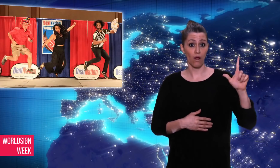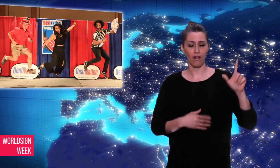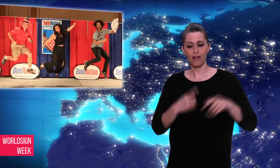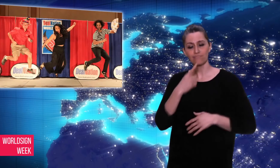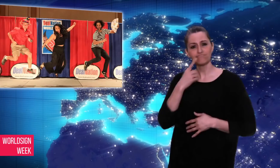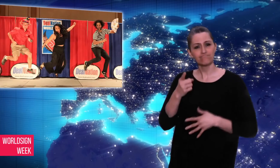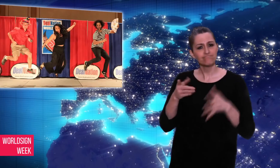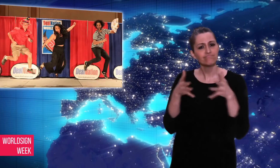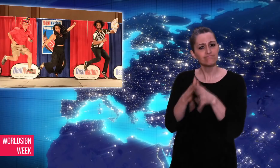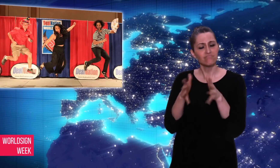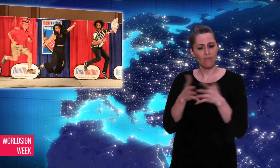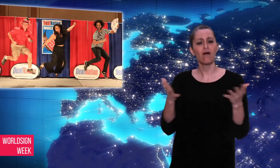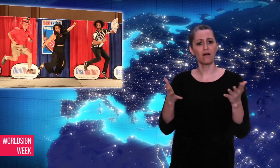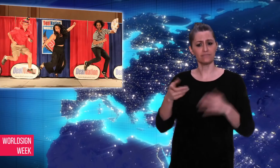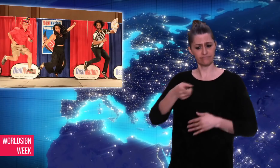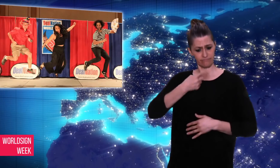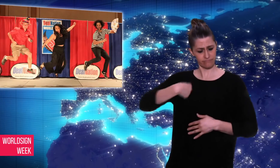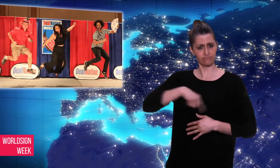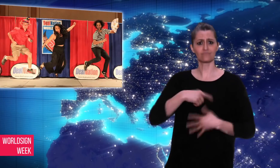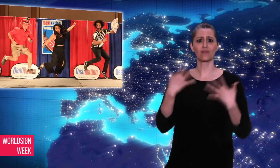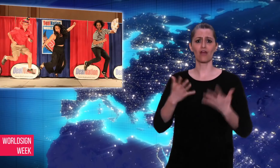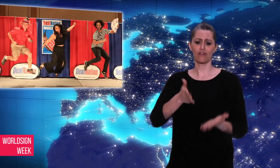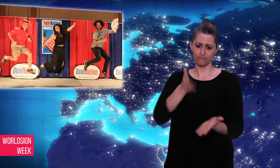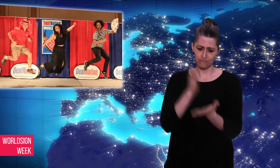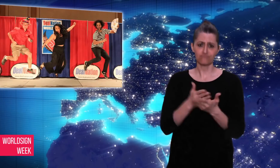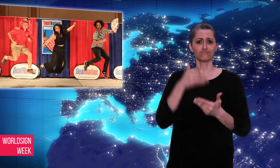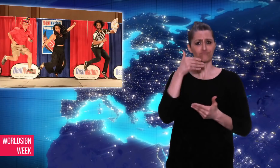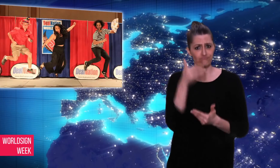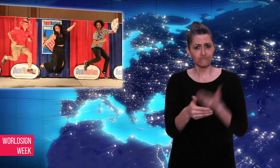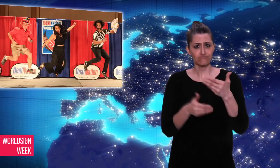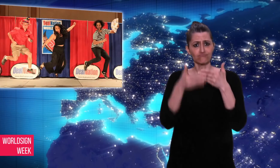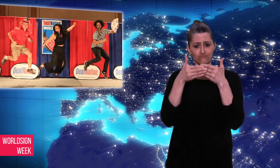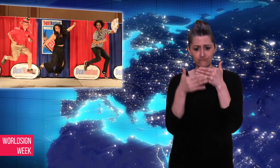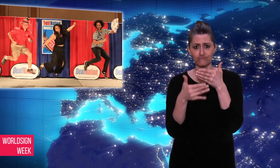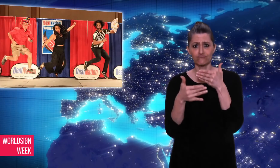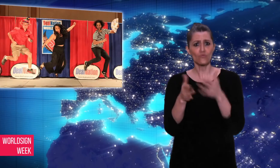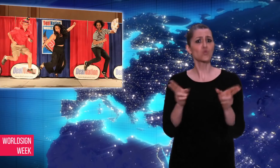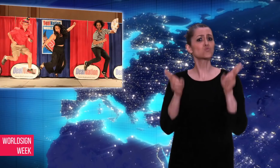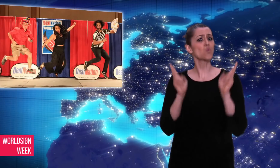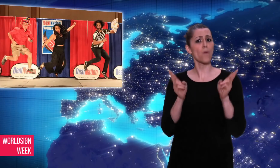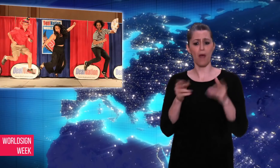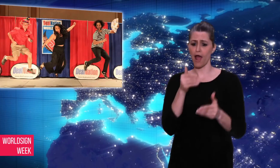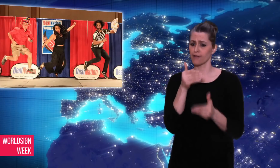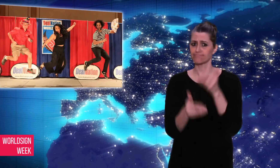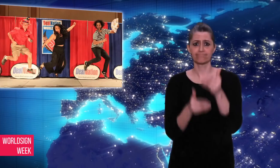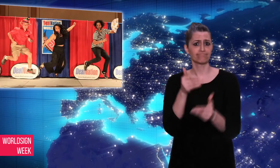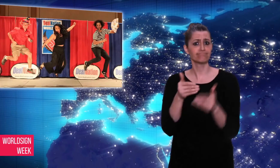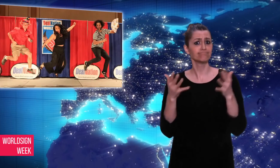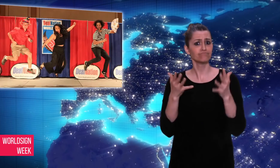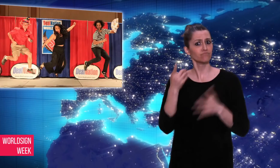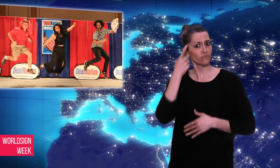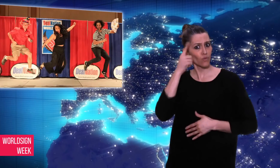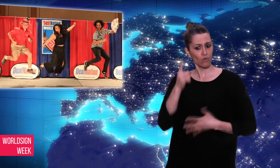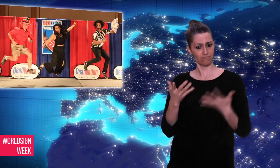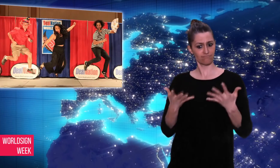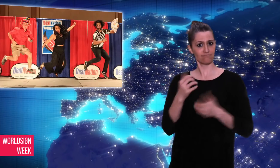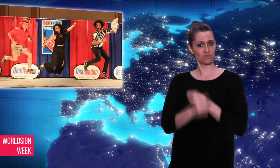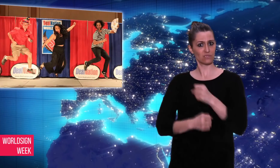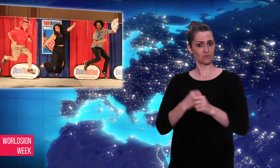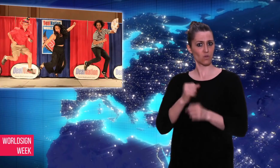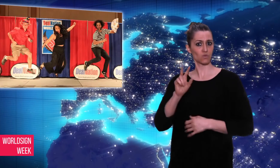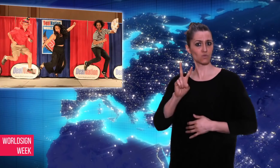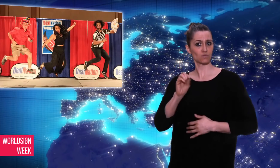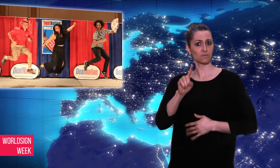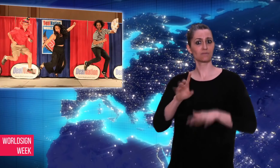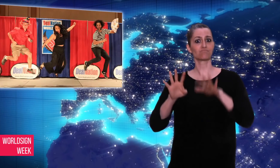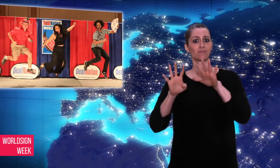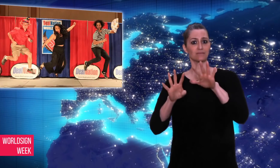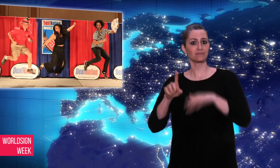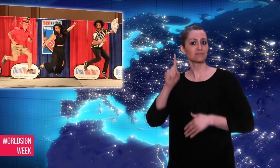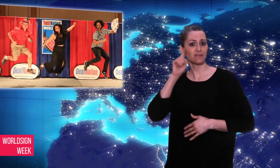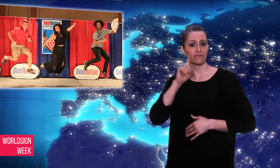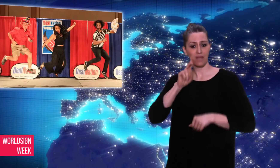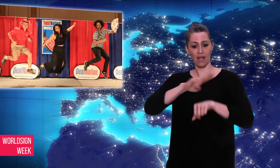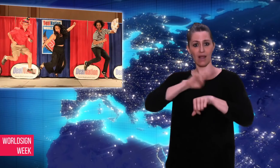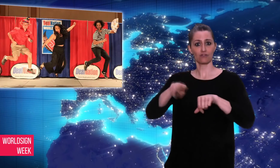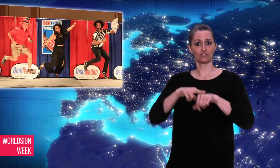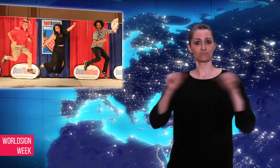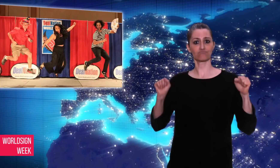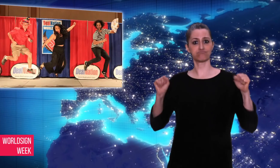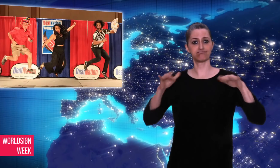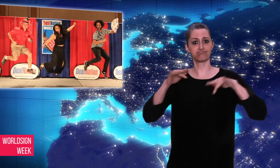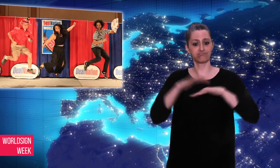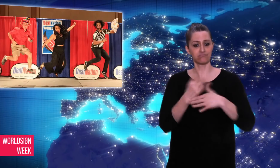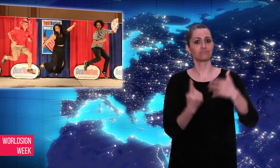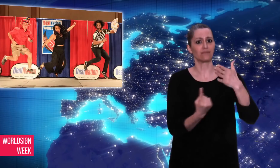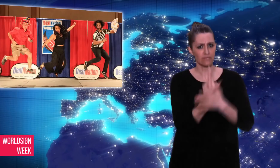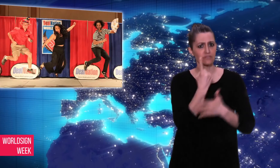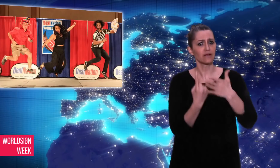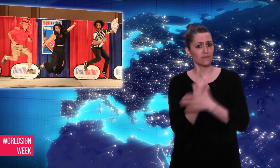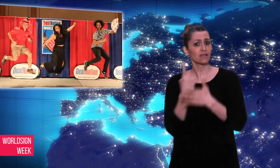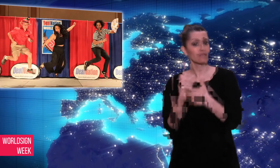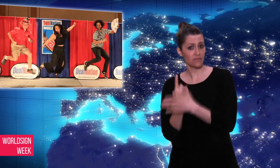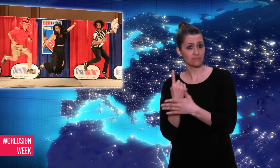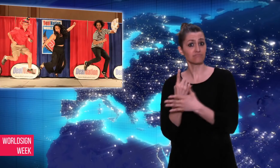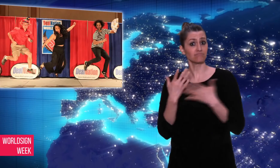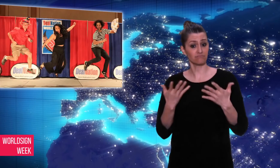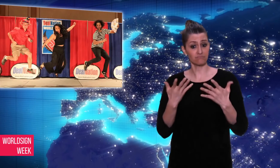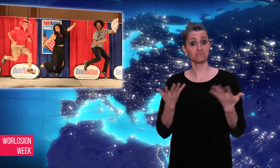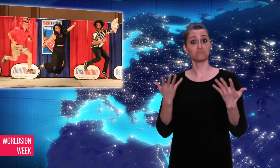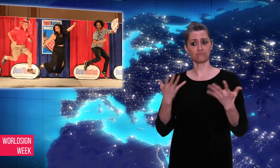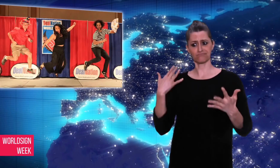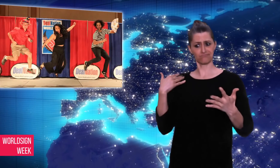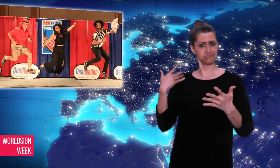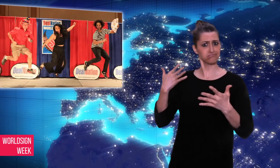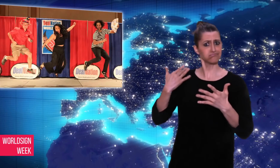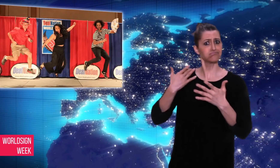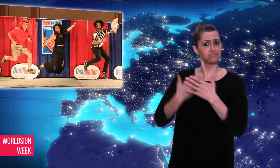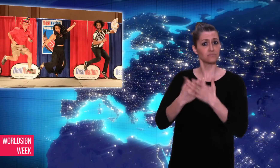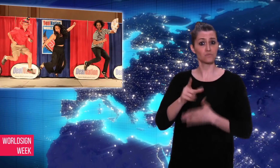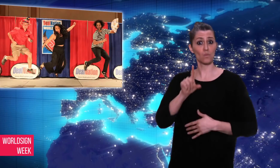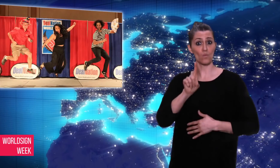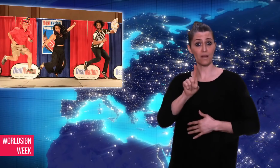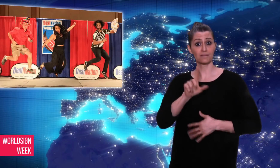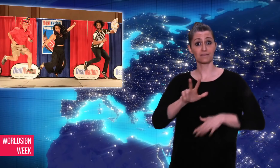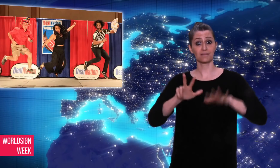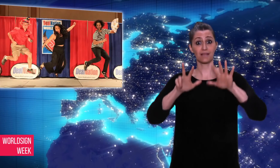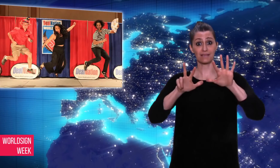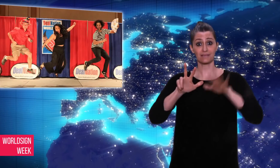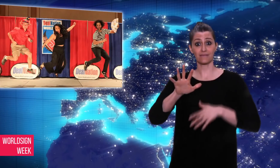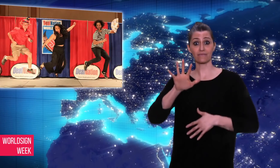"We move forward as normal for 2019 DeafNation Expo events,” he said,